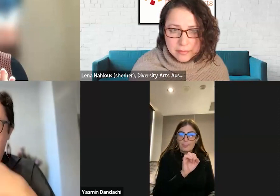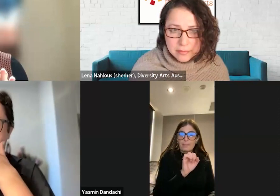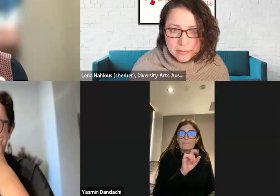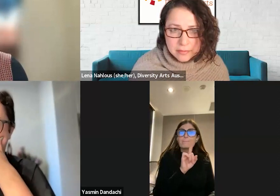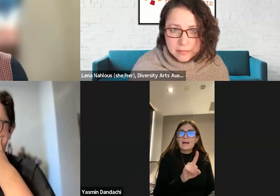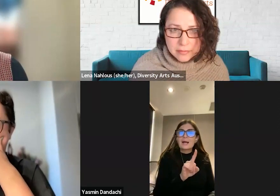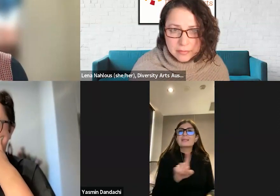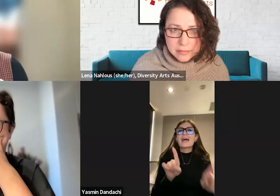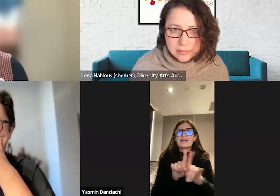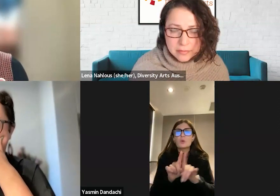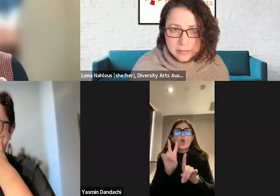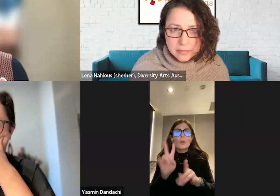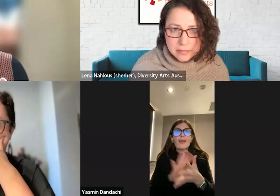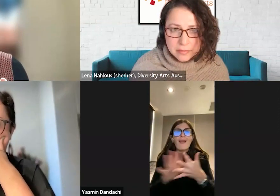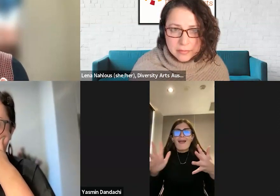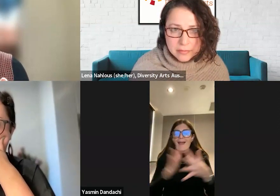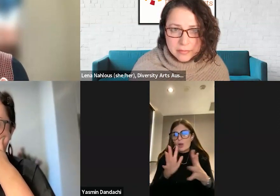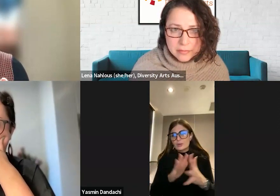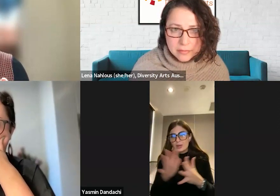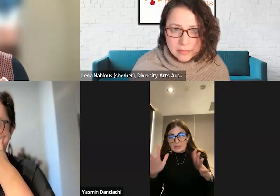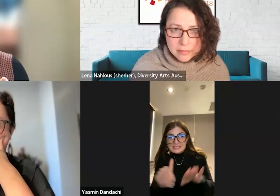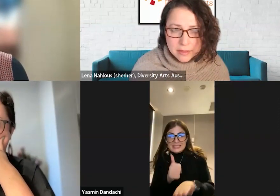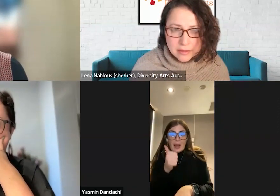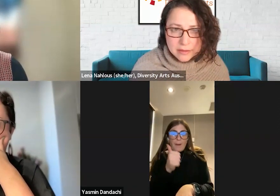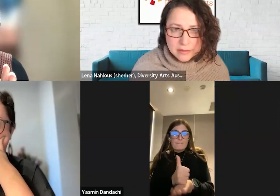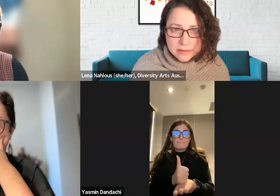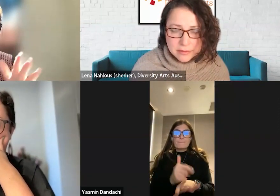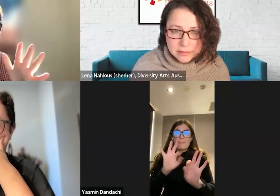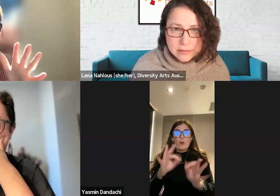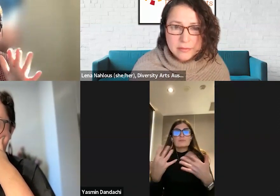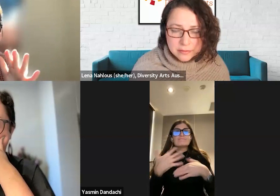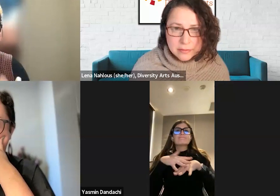at how to marry what is fit for purpose for the communities that